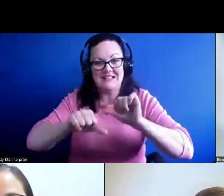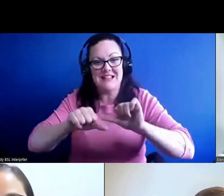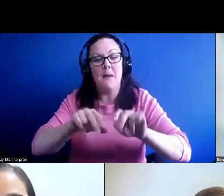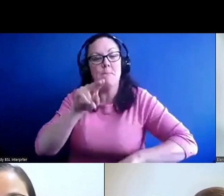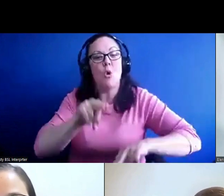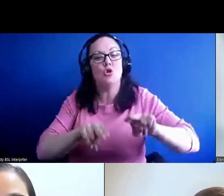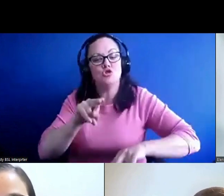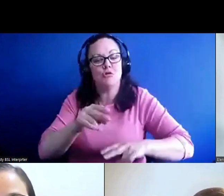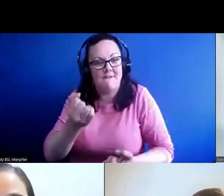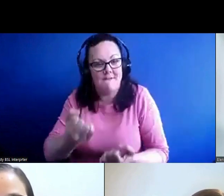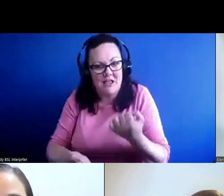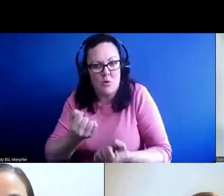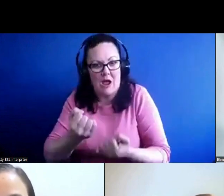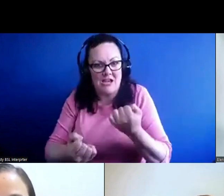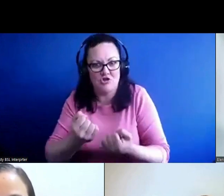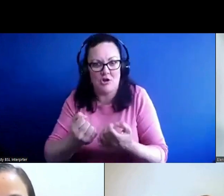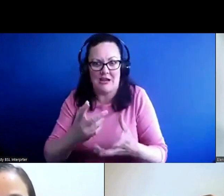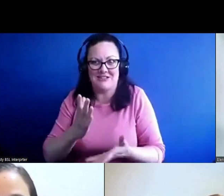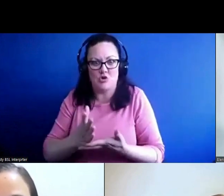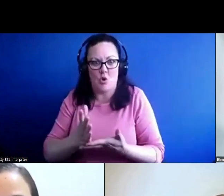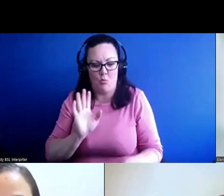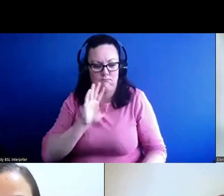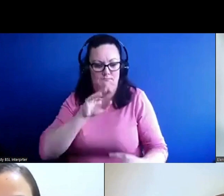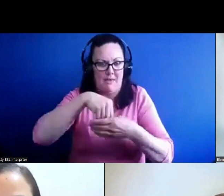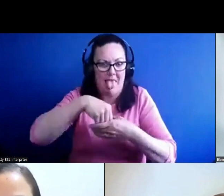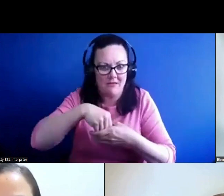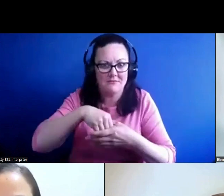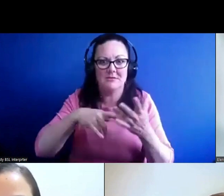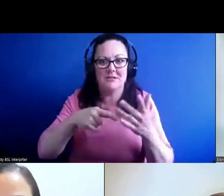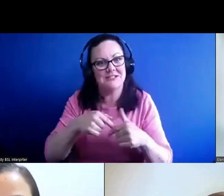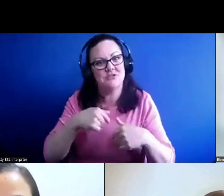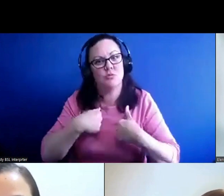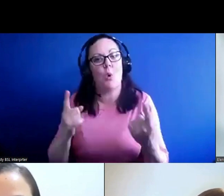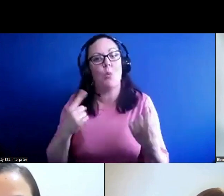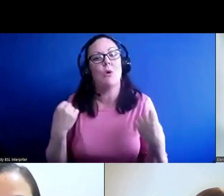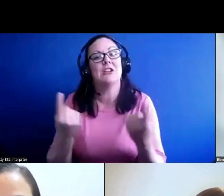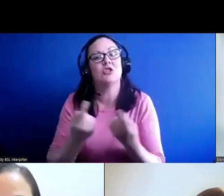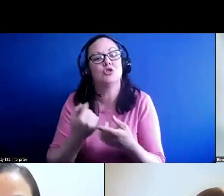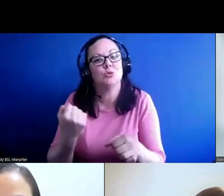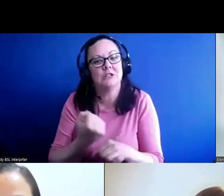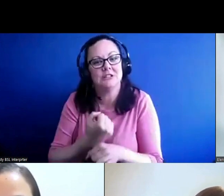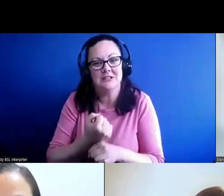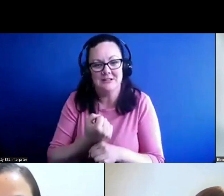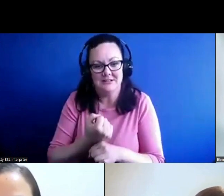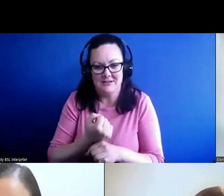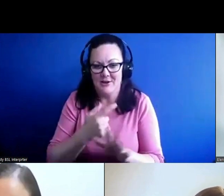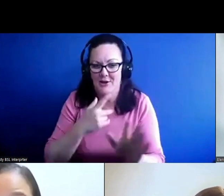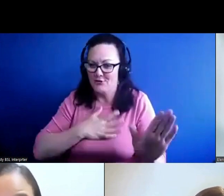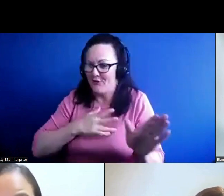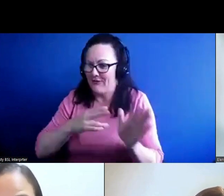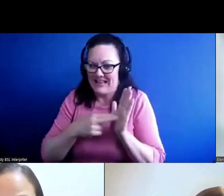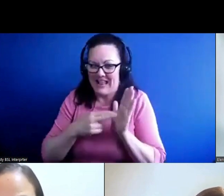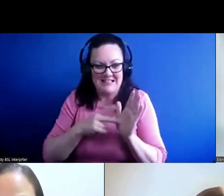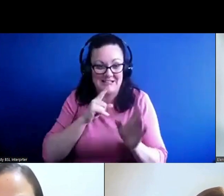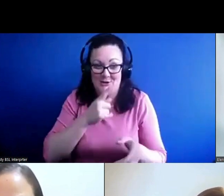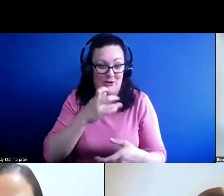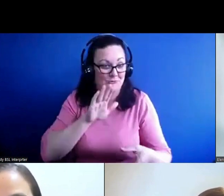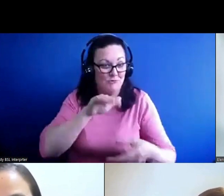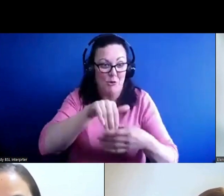built into what we do, our practitioners, Nancy I'm just jumping in, please do jump in too. Our